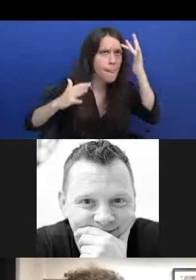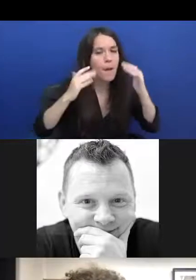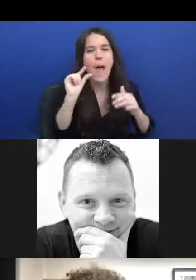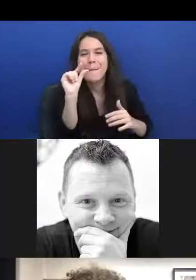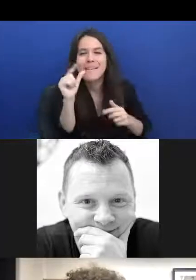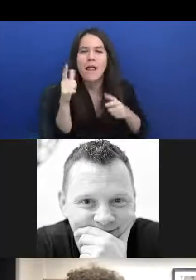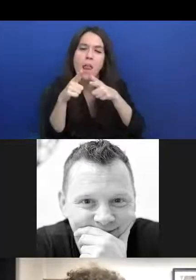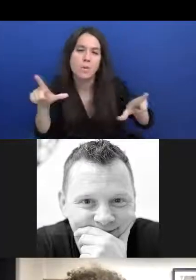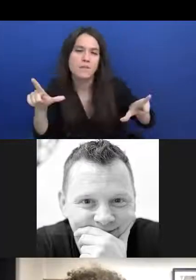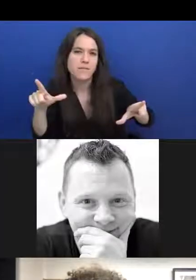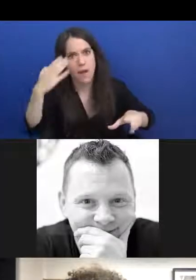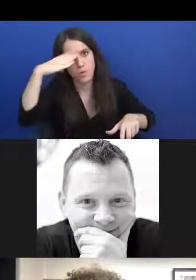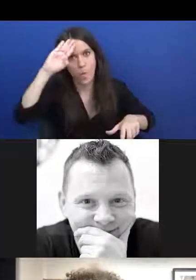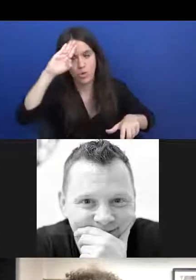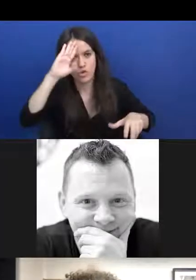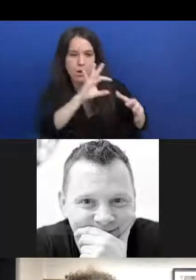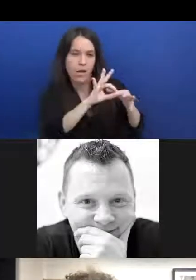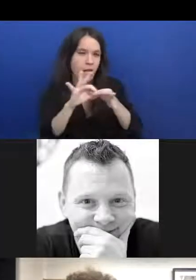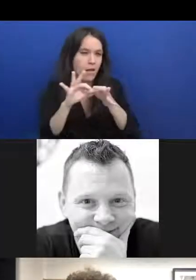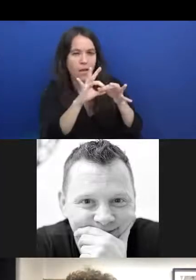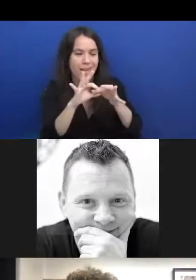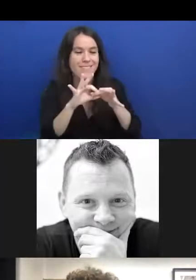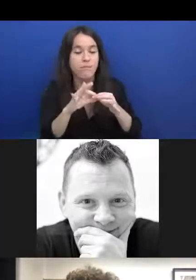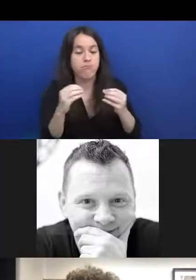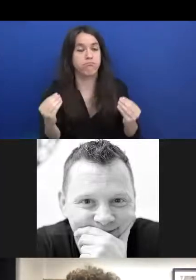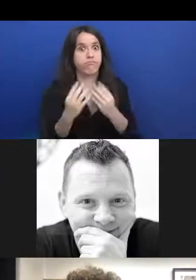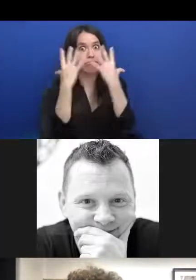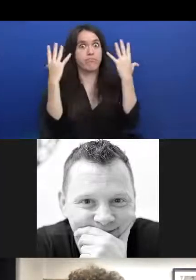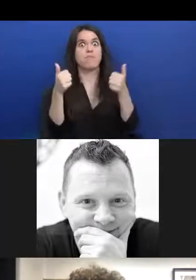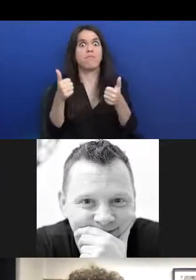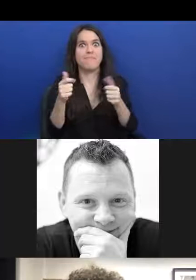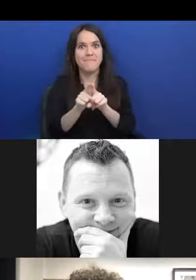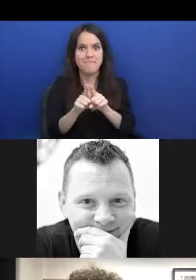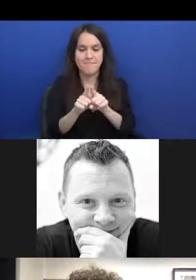this turned out to be really useful also for finding a starting point for the analysis